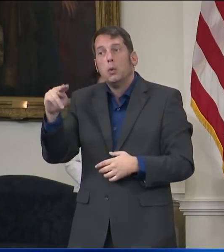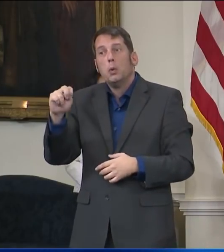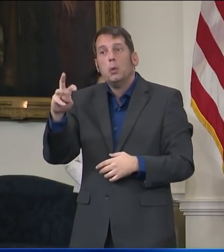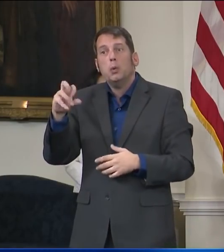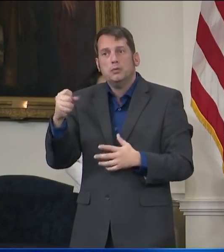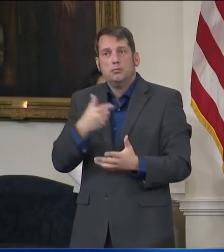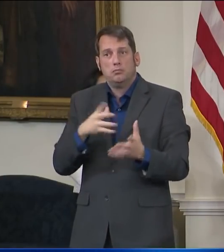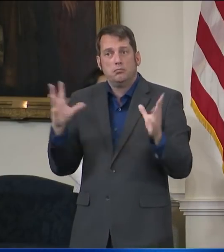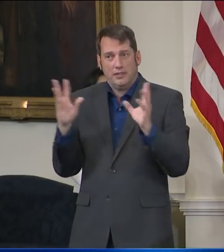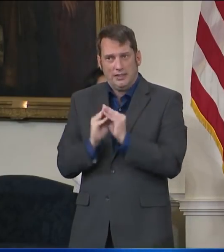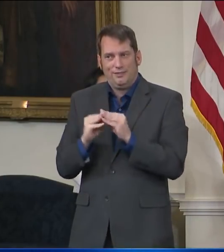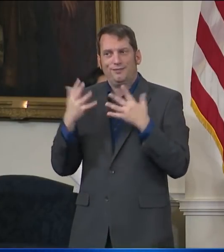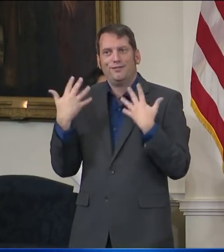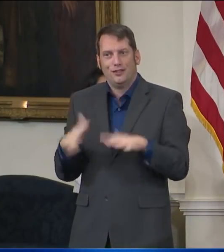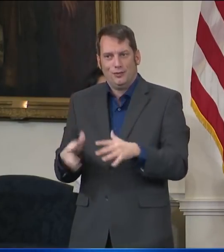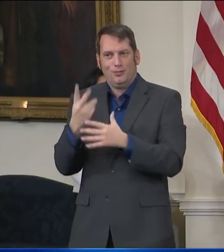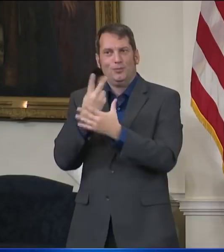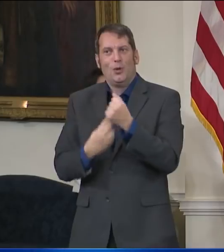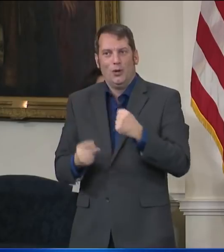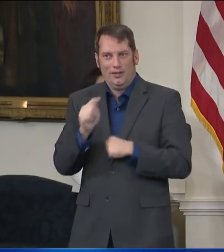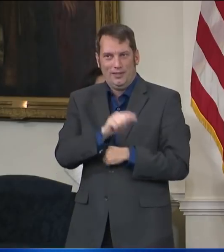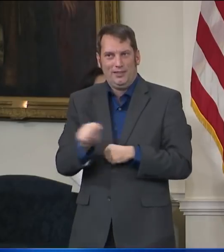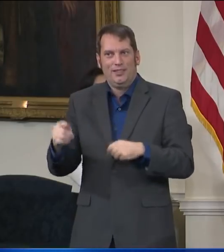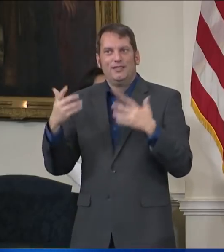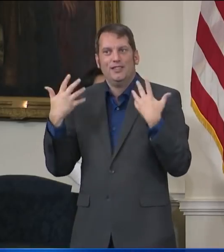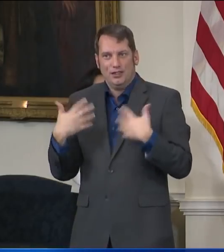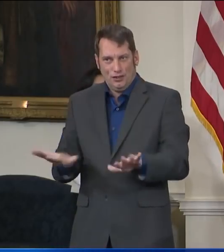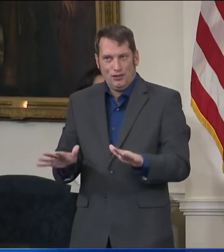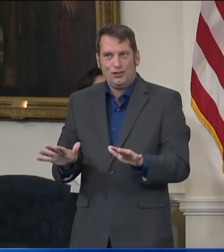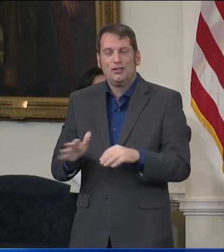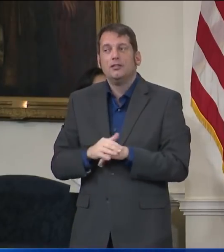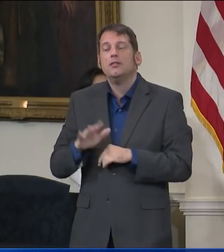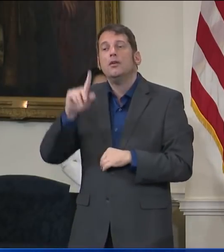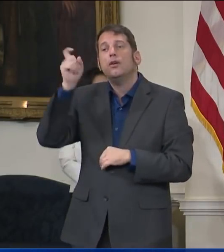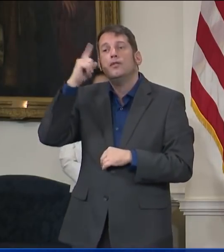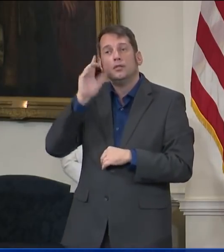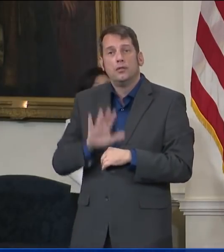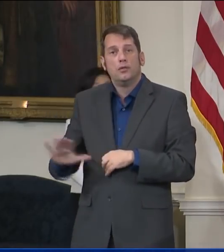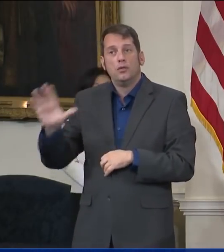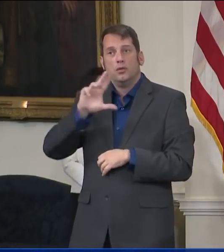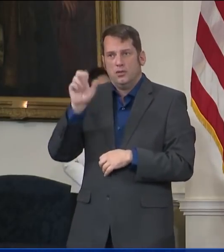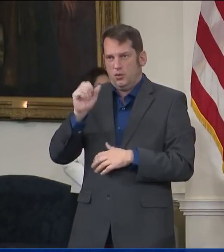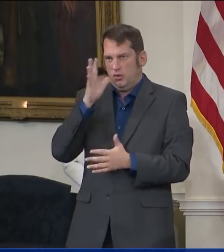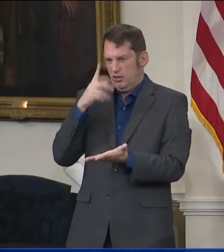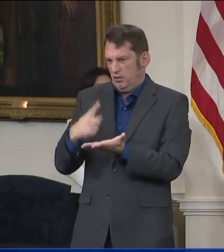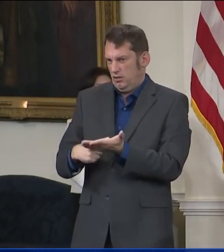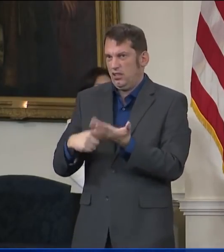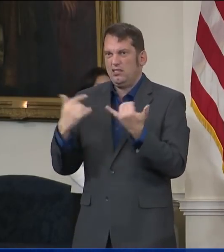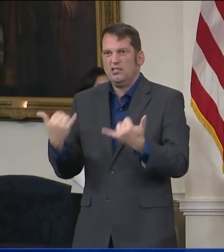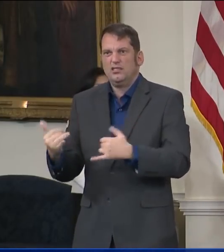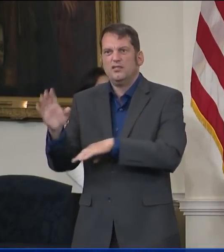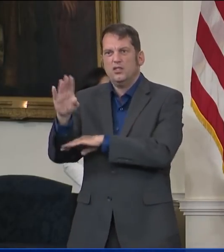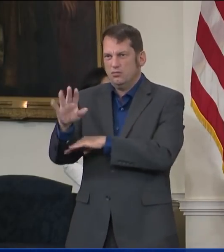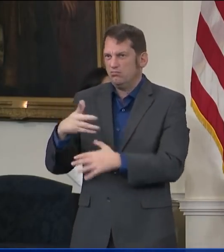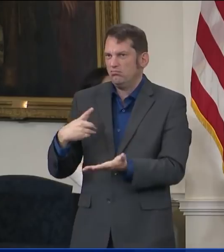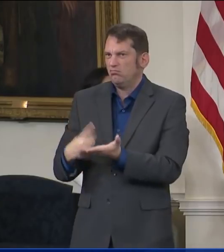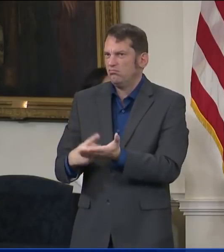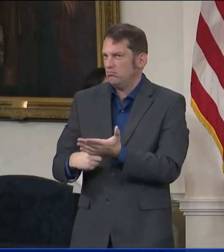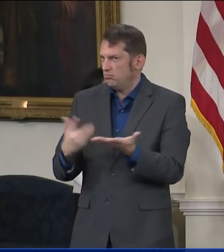SO THE GOOD NEWS IS WE’RE HAVING MEETINGS WITH BOTH AND THE GOVERNORS ASSOCIATION IS HAVING A MEETING TODAY FOR ALL OF US 50.